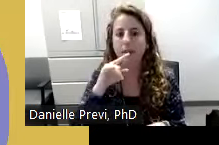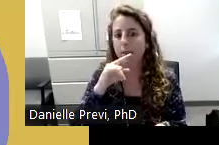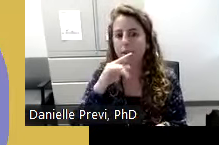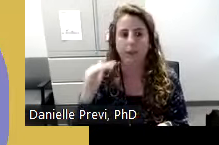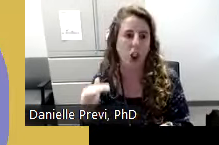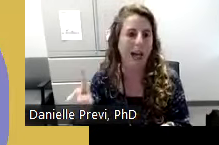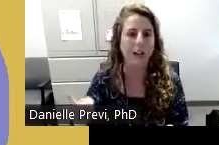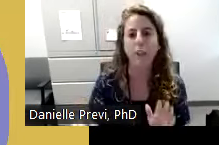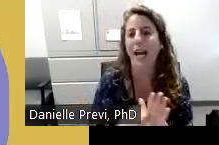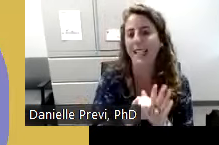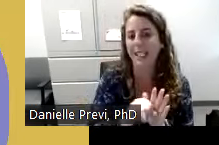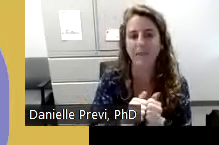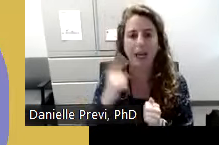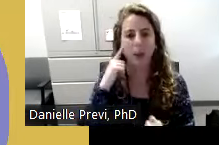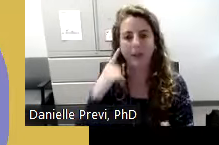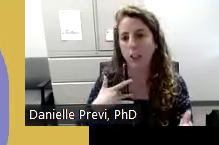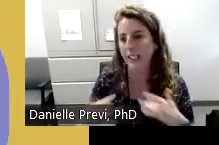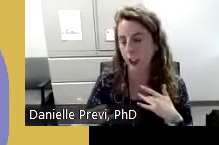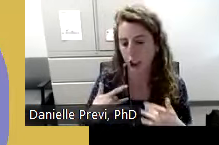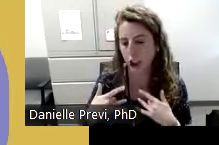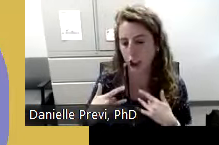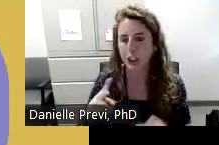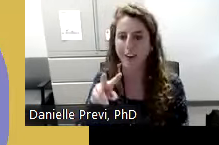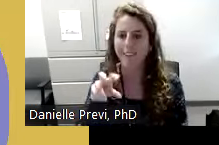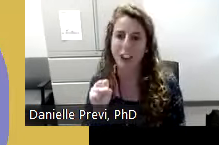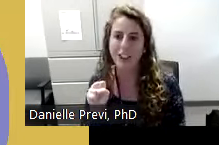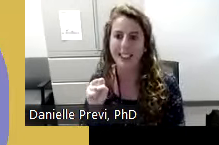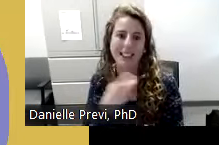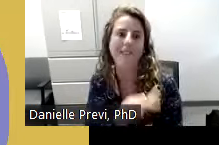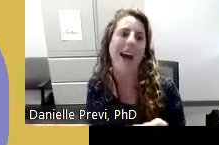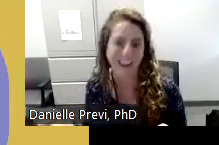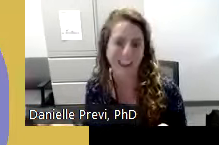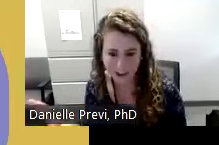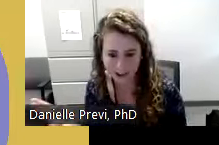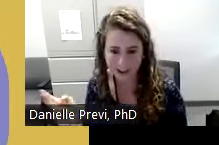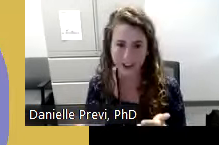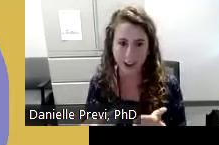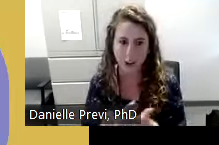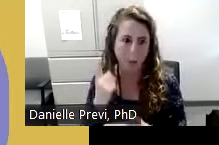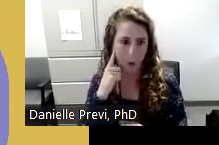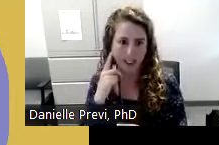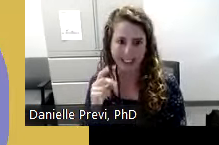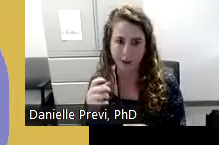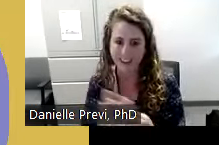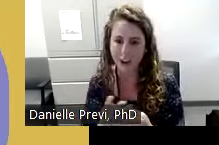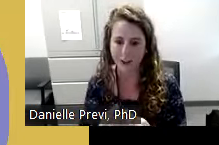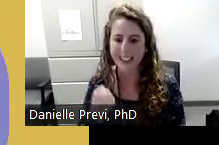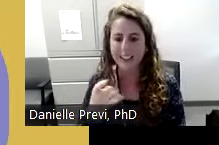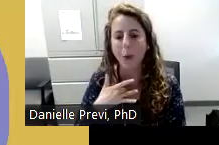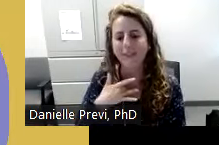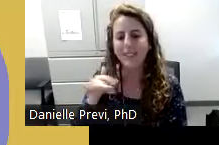I tend to say things like, “child first identified with hearing concerns by the